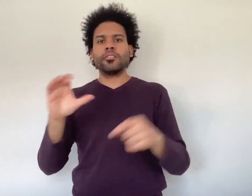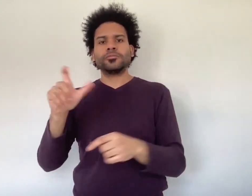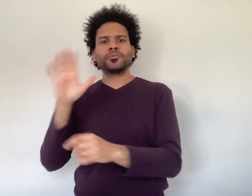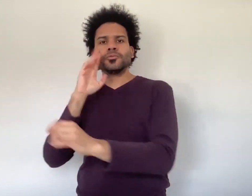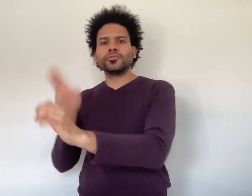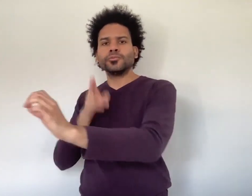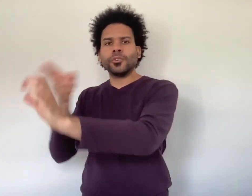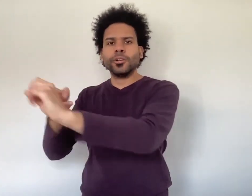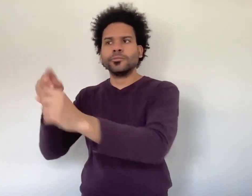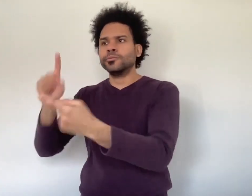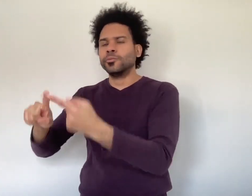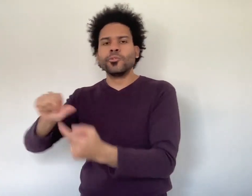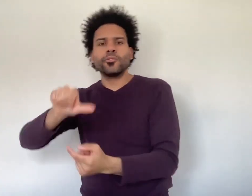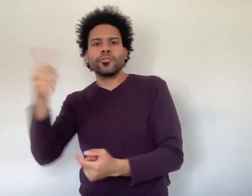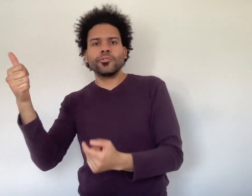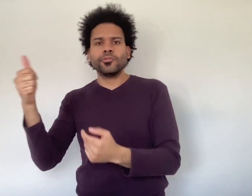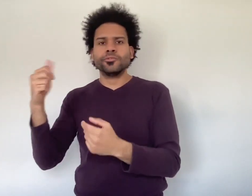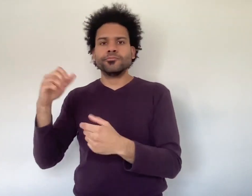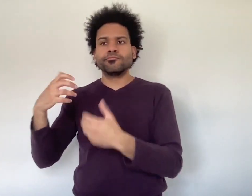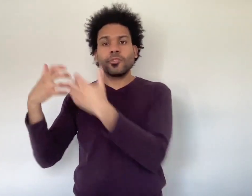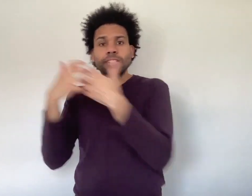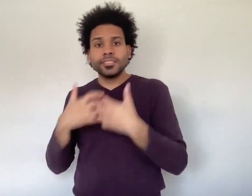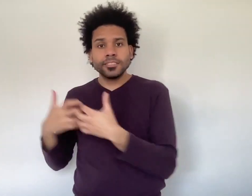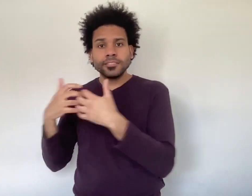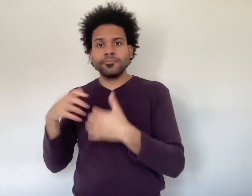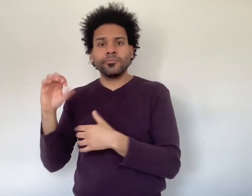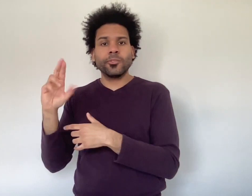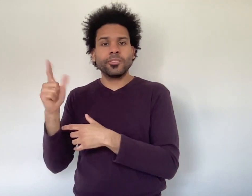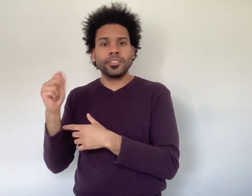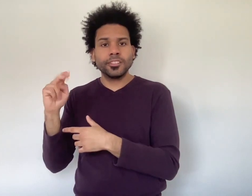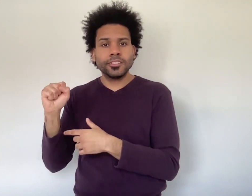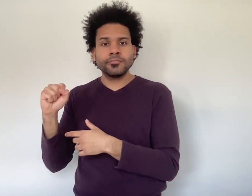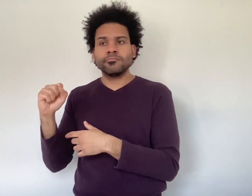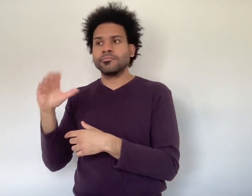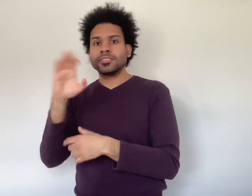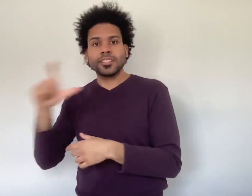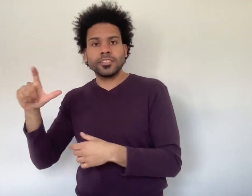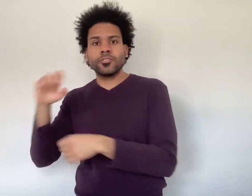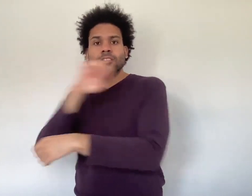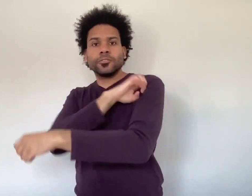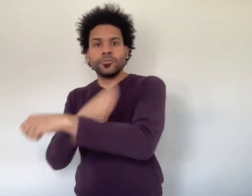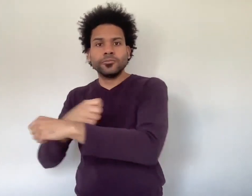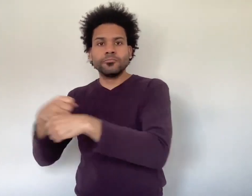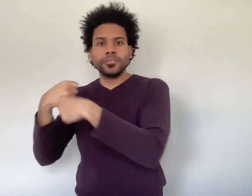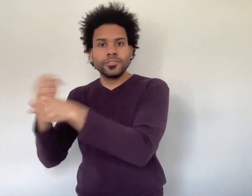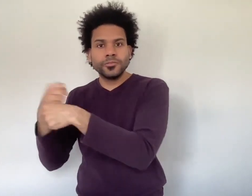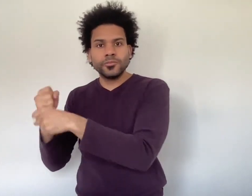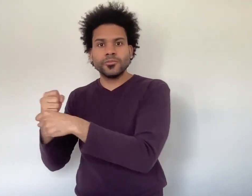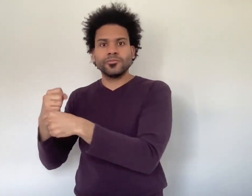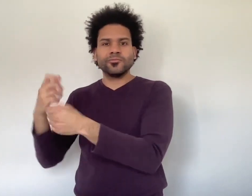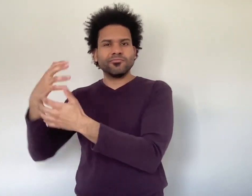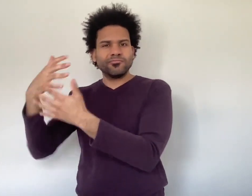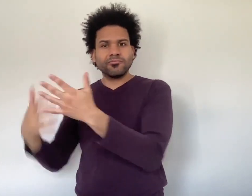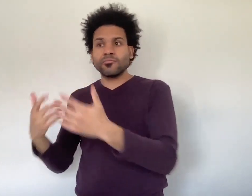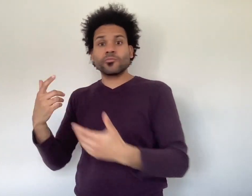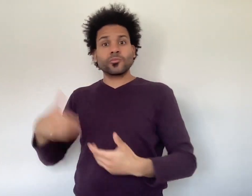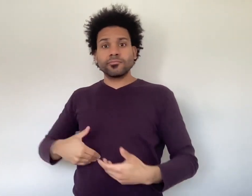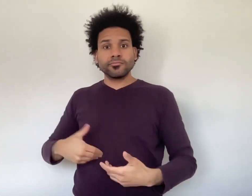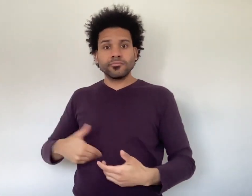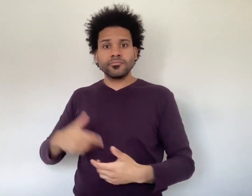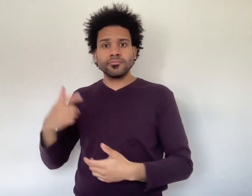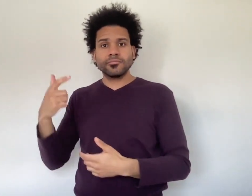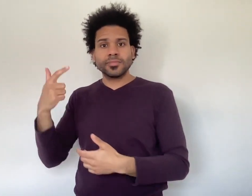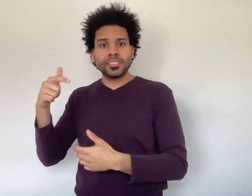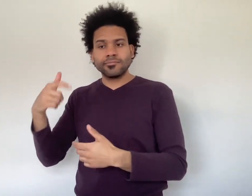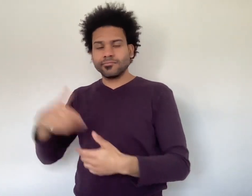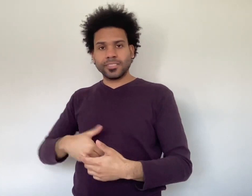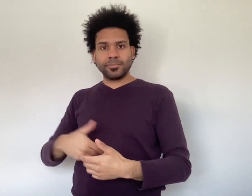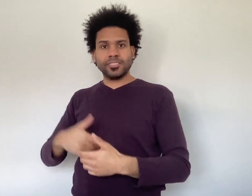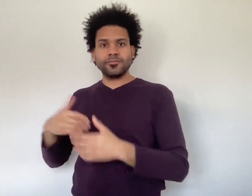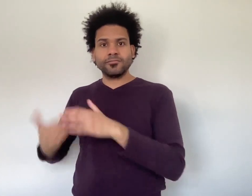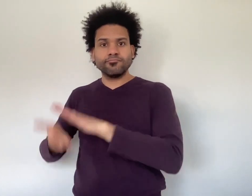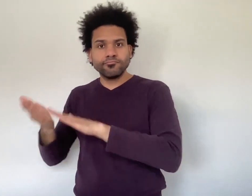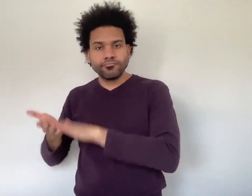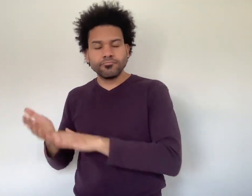Chloride ions will go to the organs for cellular function, energy production, support stomach functions.